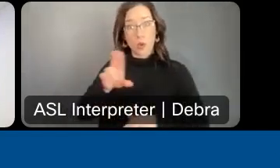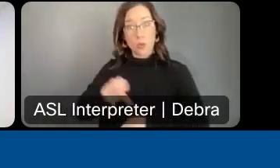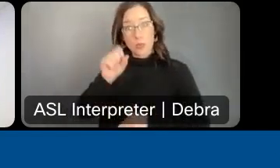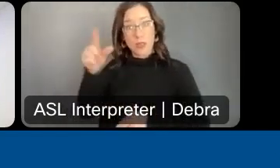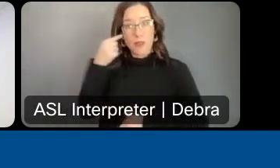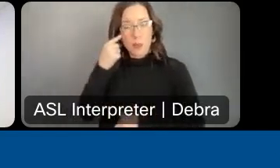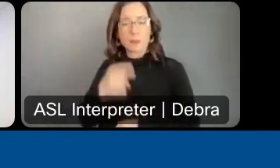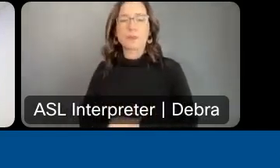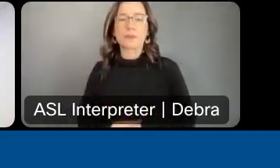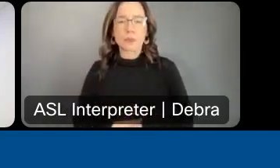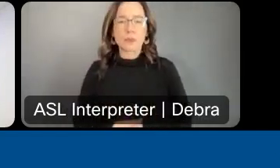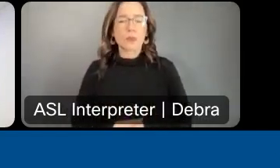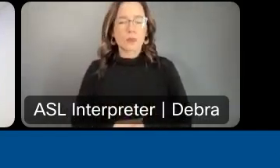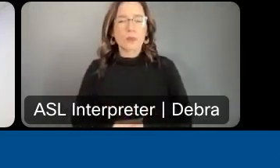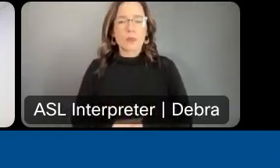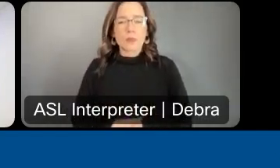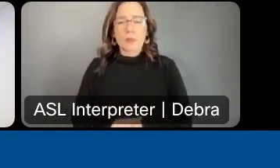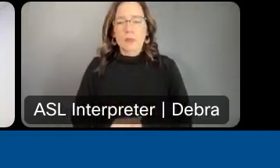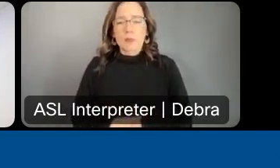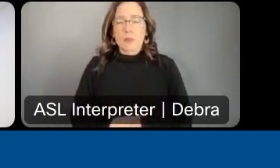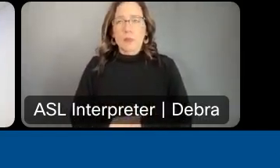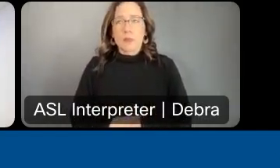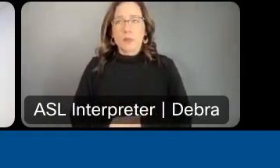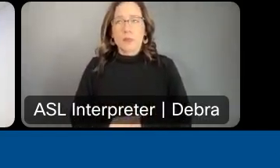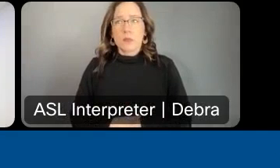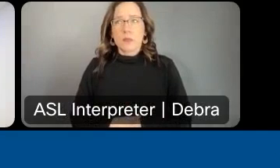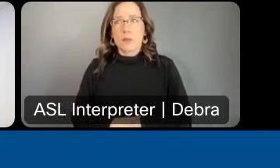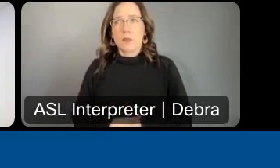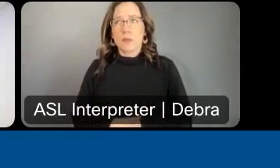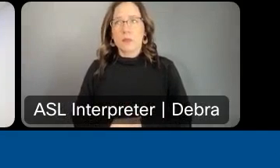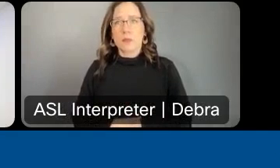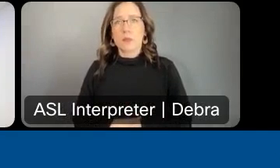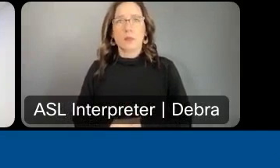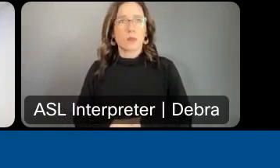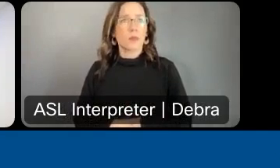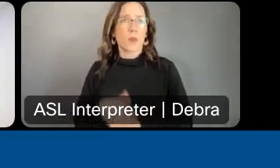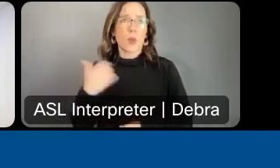I have to say that is really a SolarWinds, incident